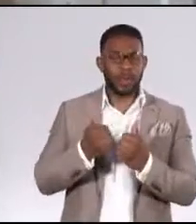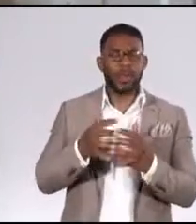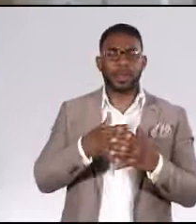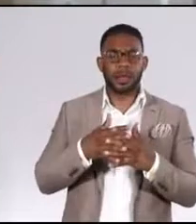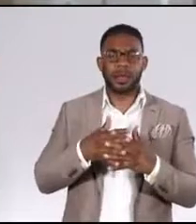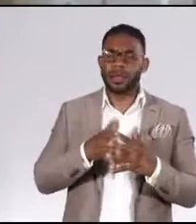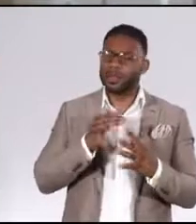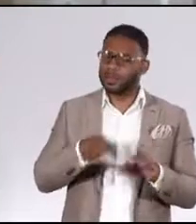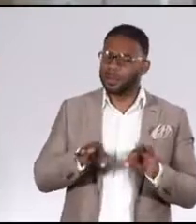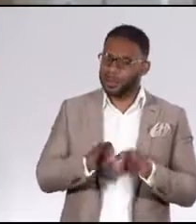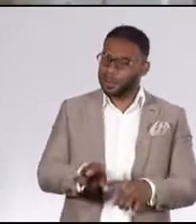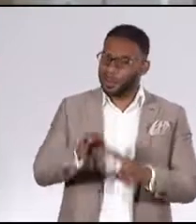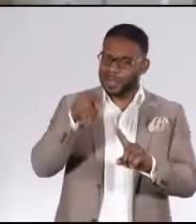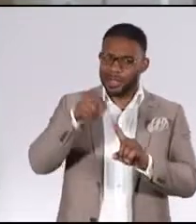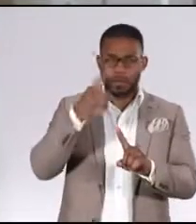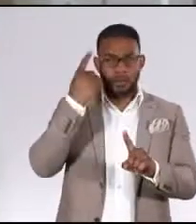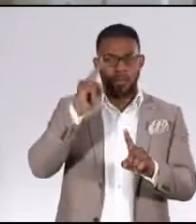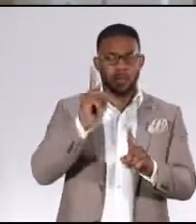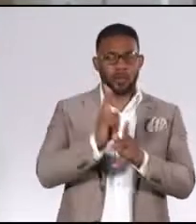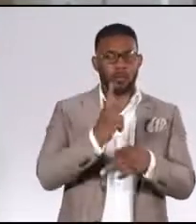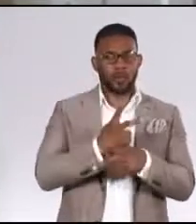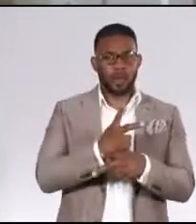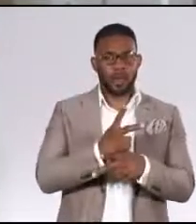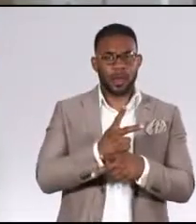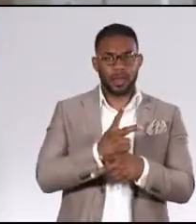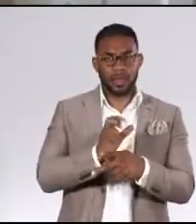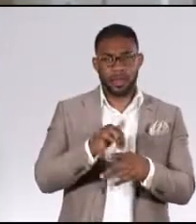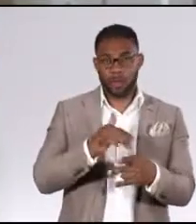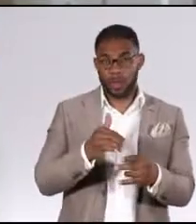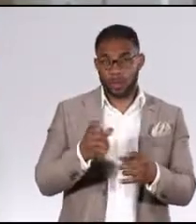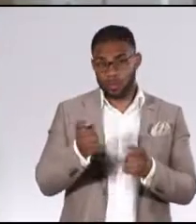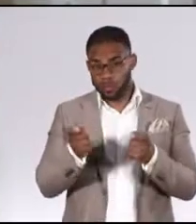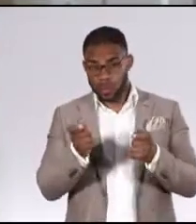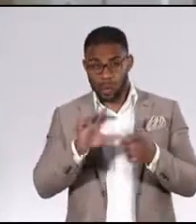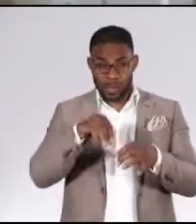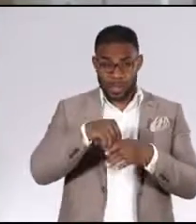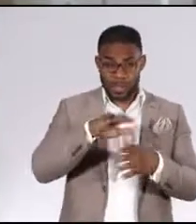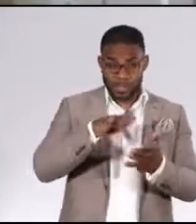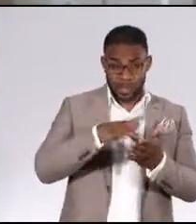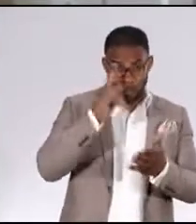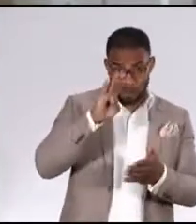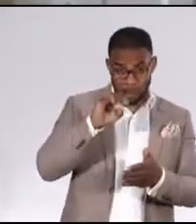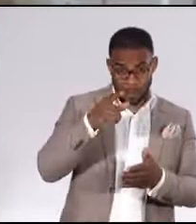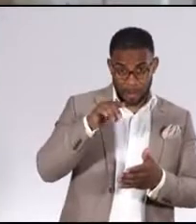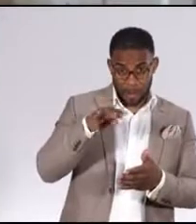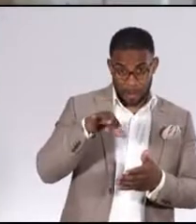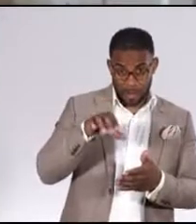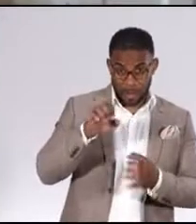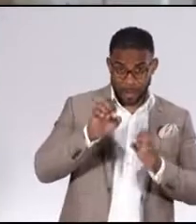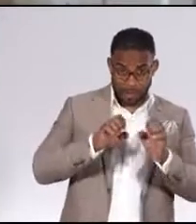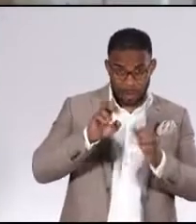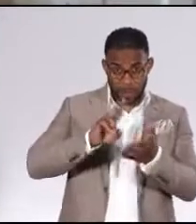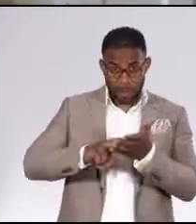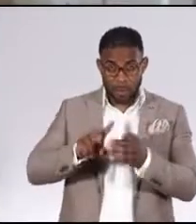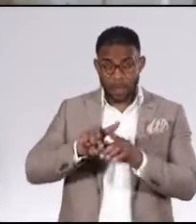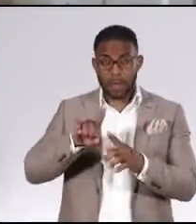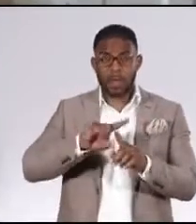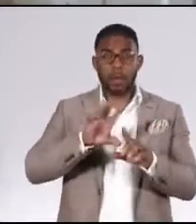particularly for the products uh that we regulate within the center for biological evaluation and research. And within the office of tissues